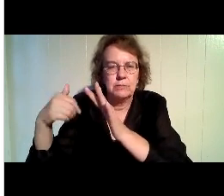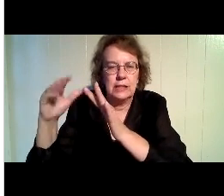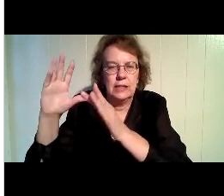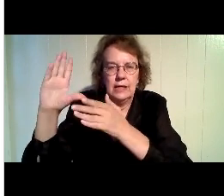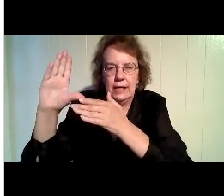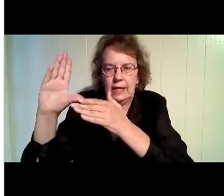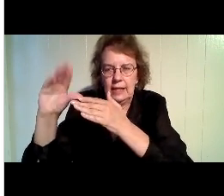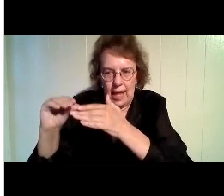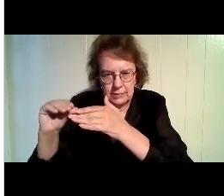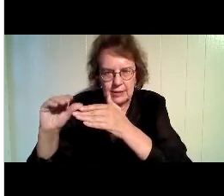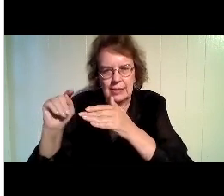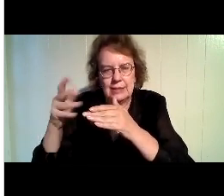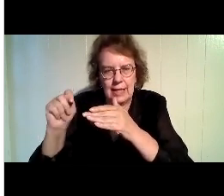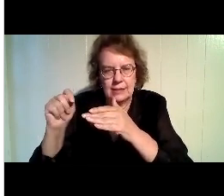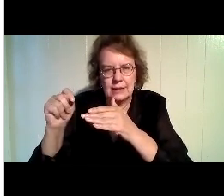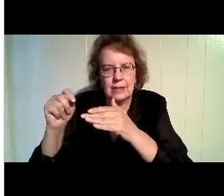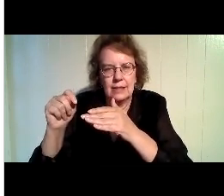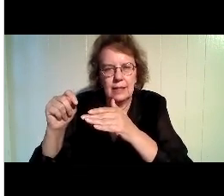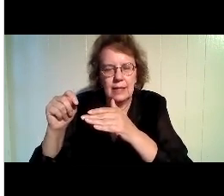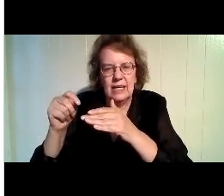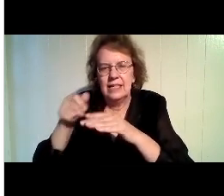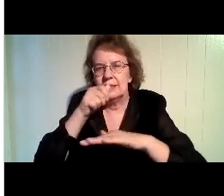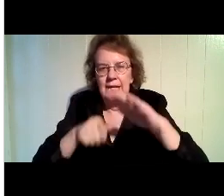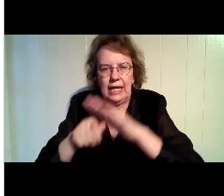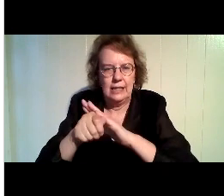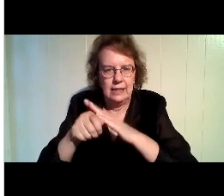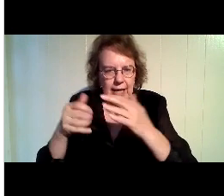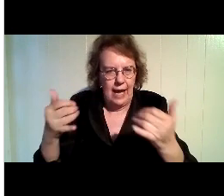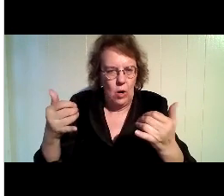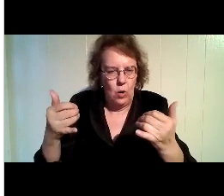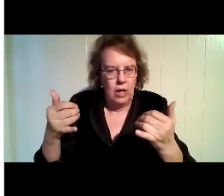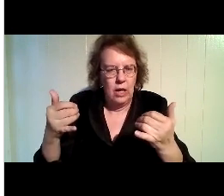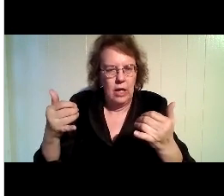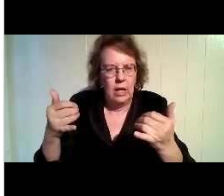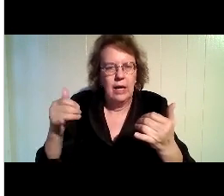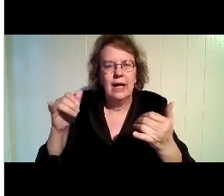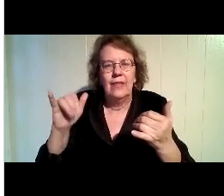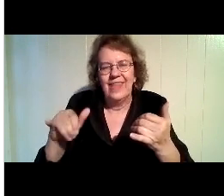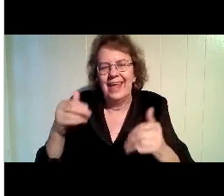that's underneath hello underneath so it's hidden away now. So that is the header style that I was mentioning.